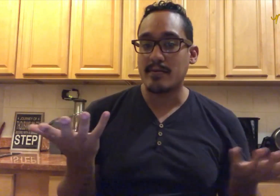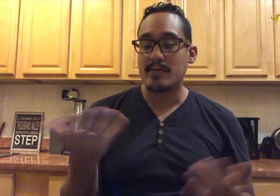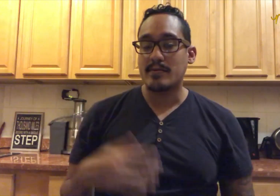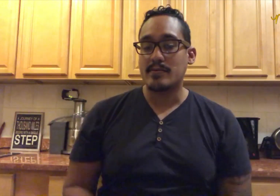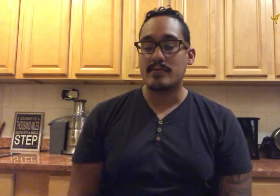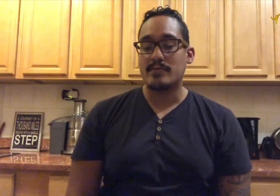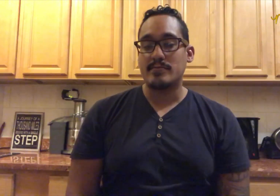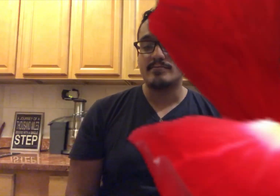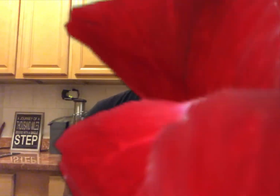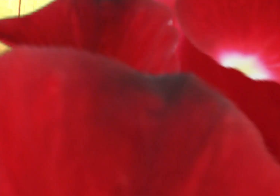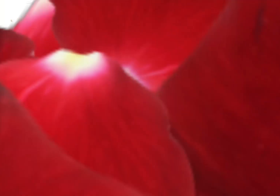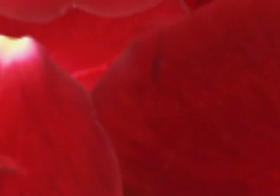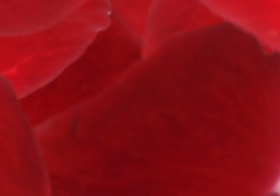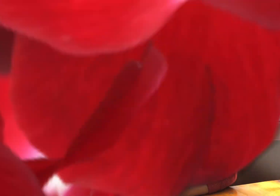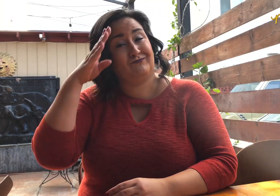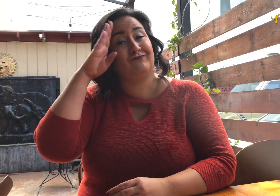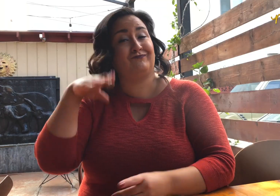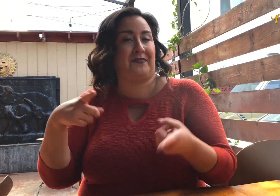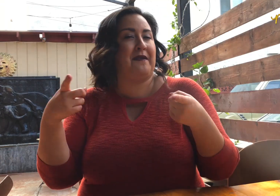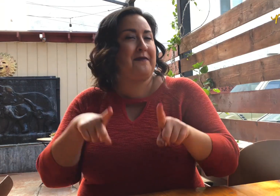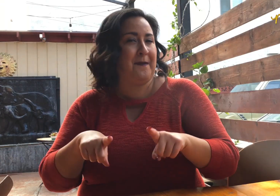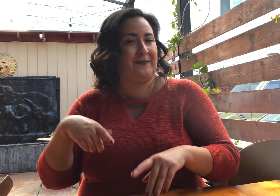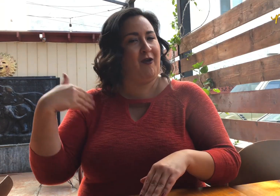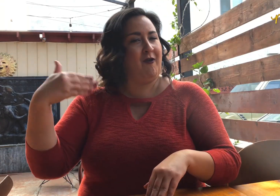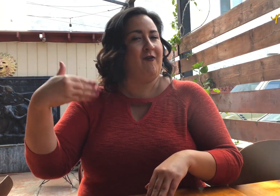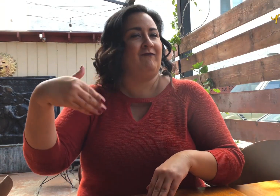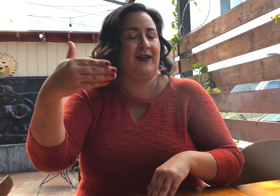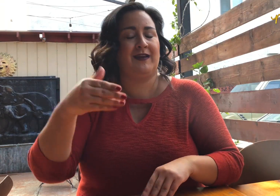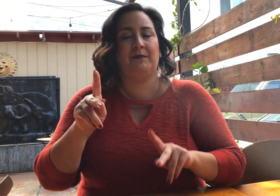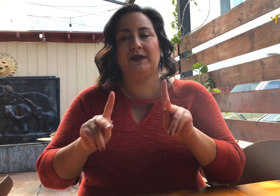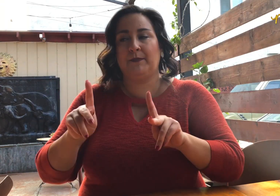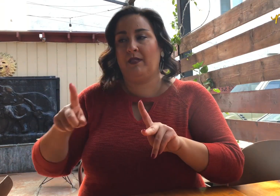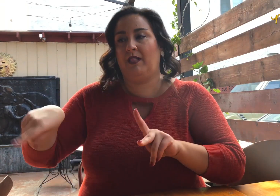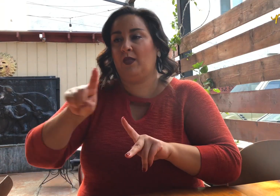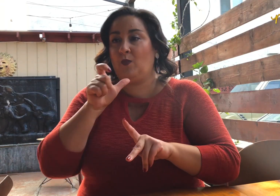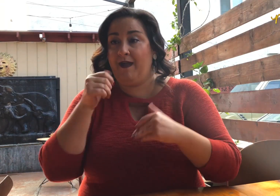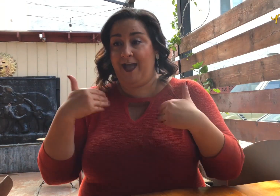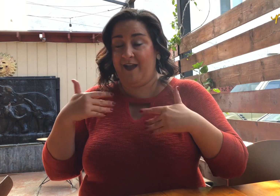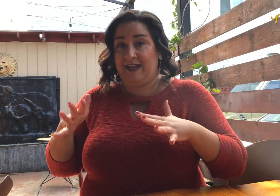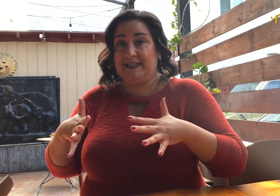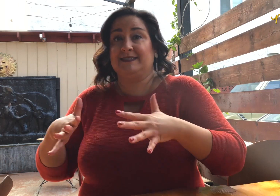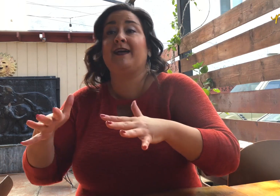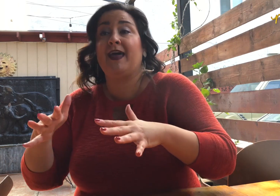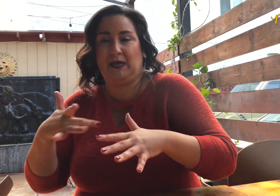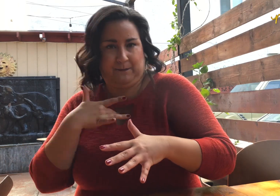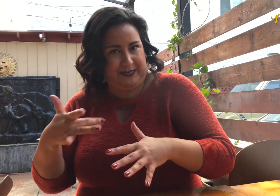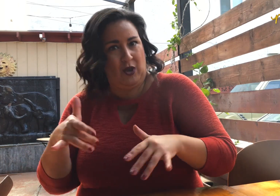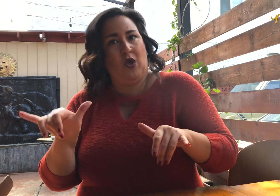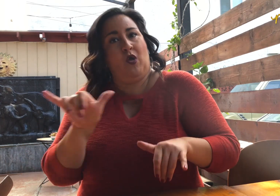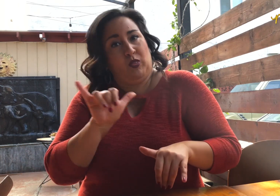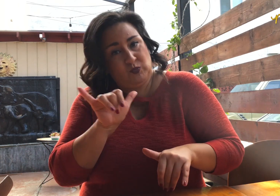It's not uncommon for someone with an anxiety disorder to also